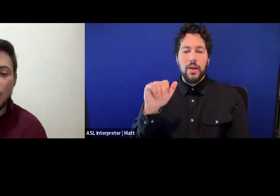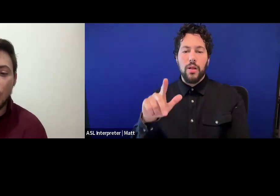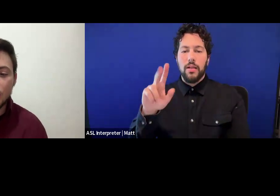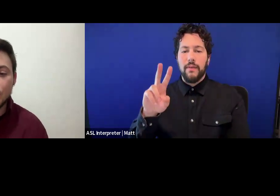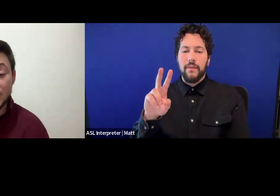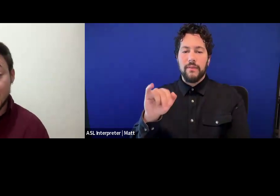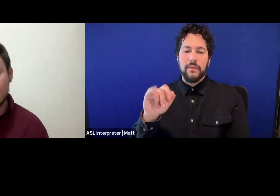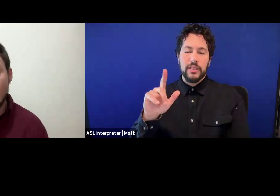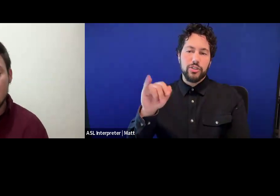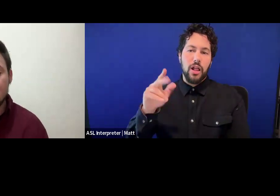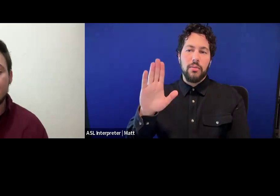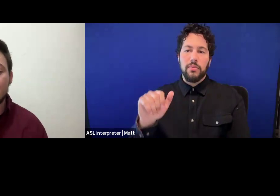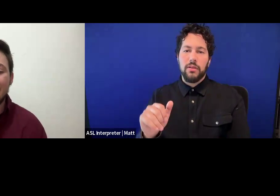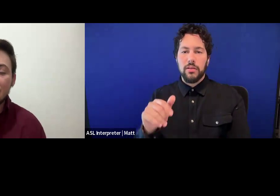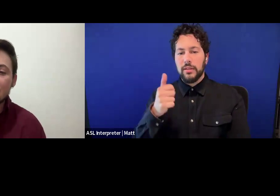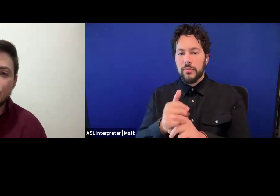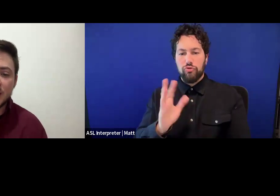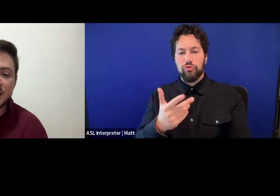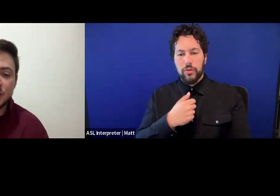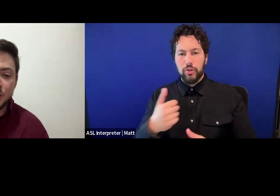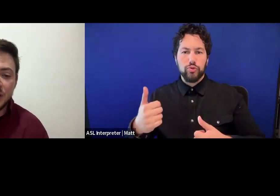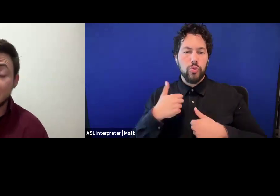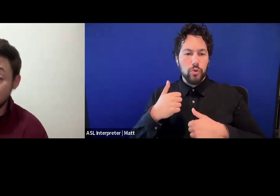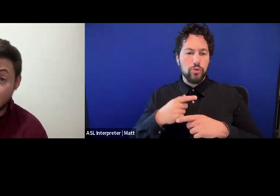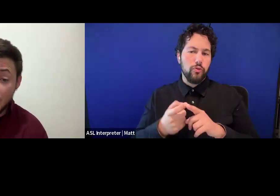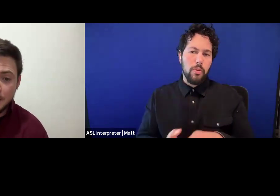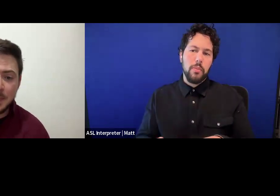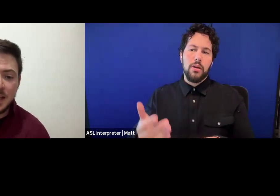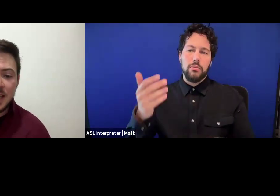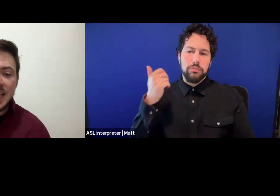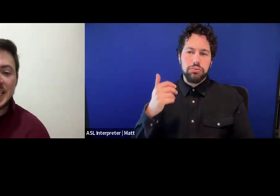Also, a trans soldier from the early 20th century in Paraguay.